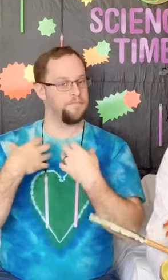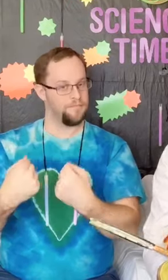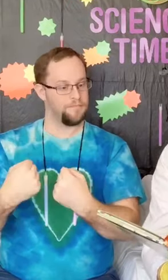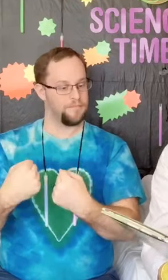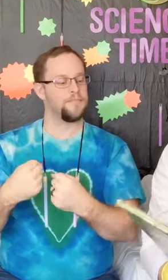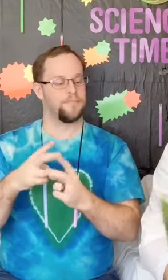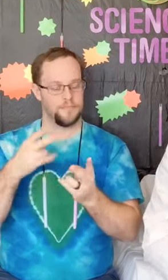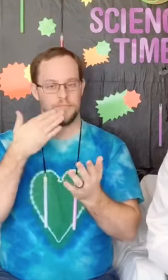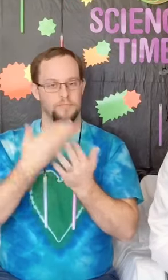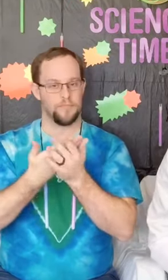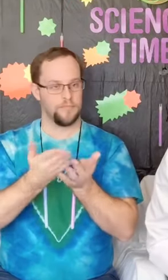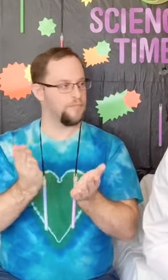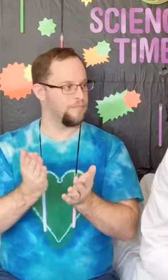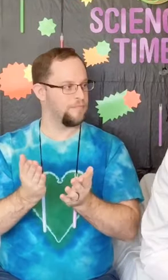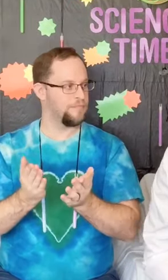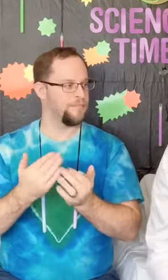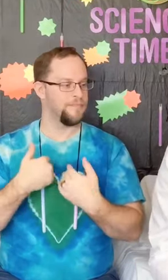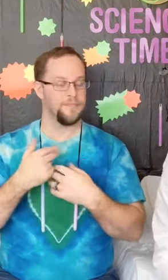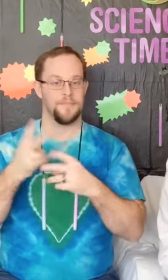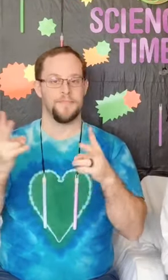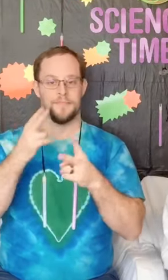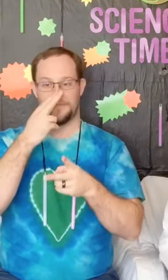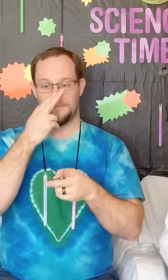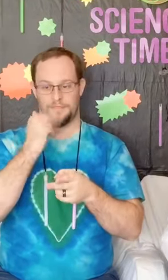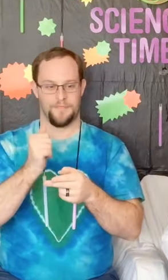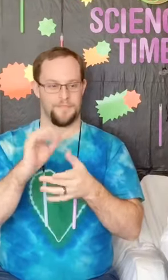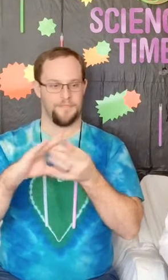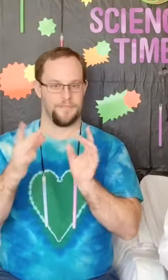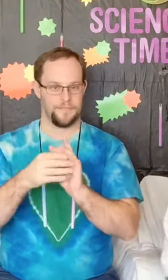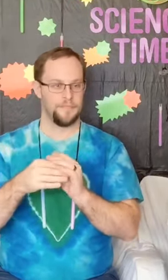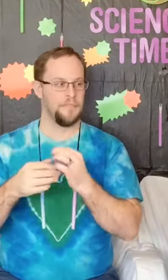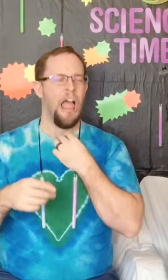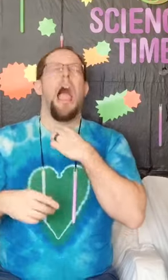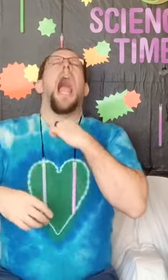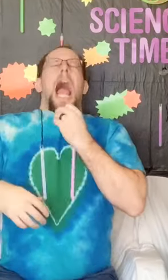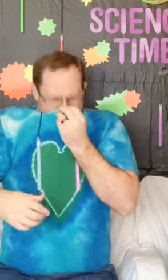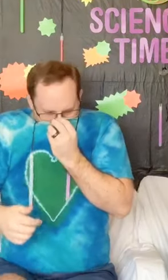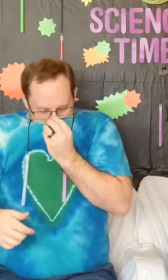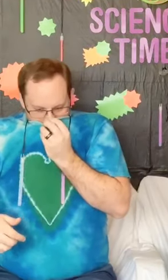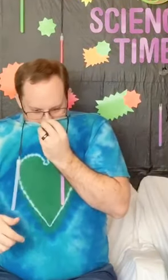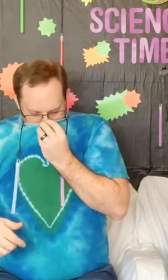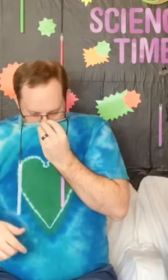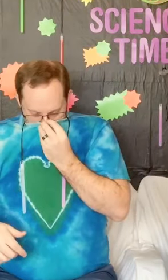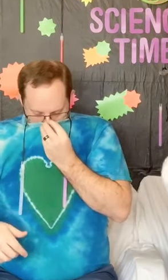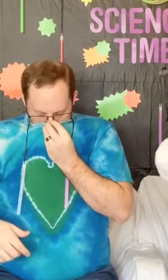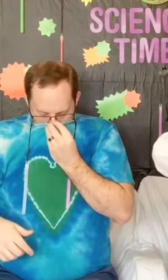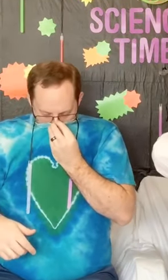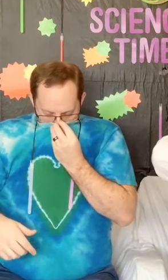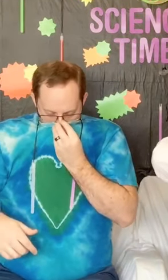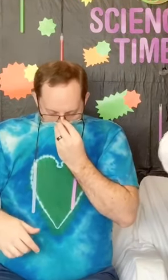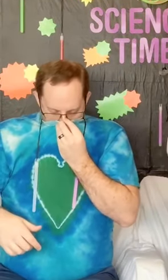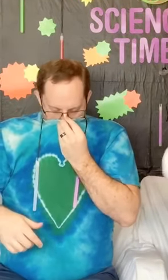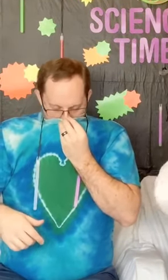Very good thing. I have a very fun song to finish us off today. AARON: *sneezes* Excuse me.